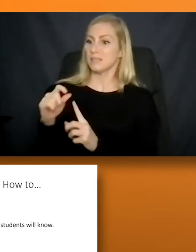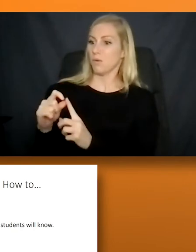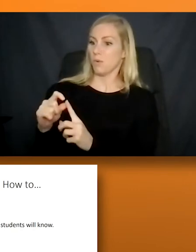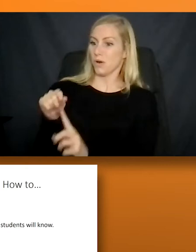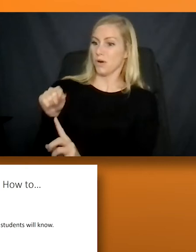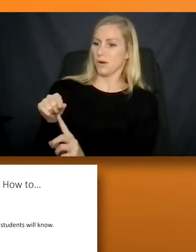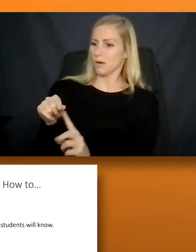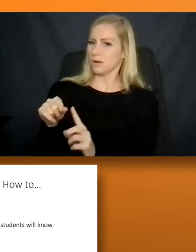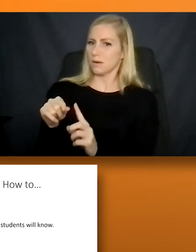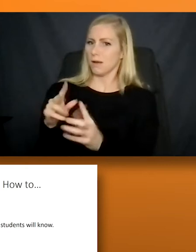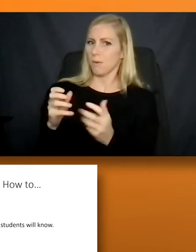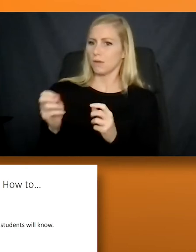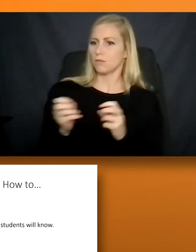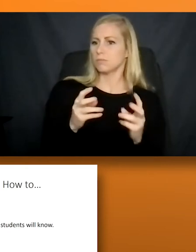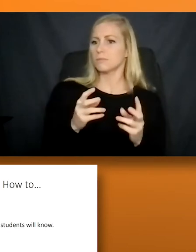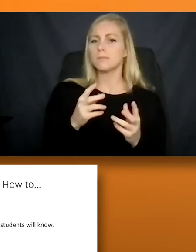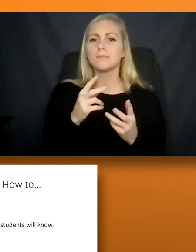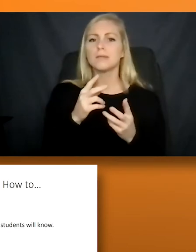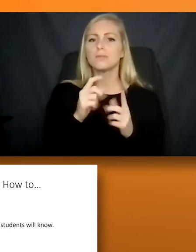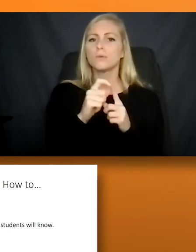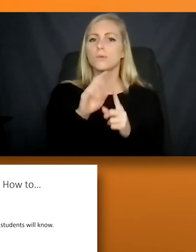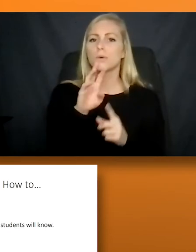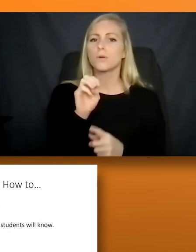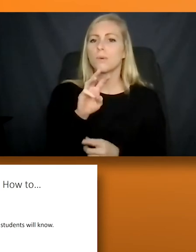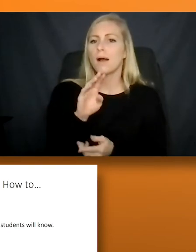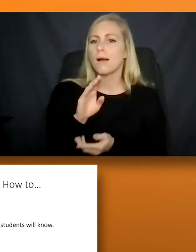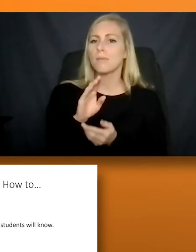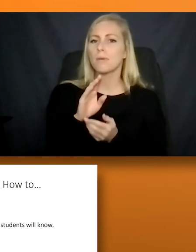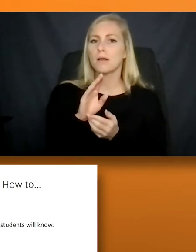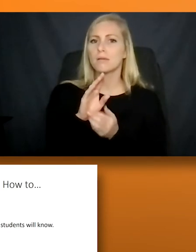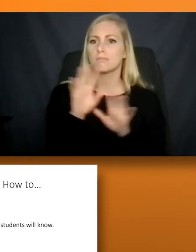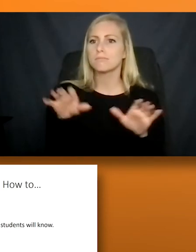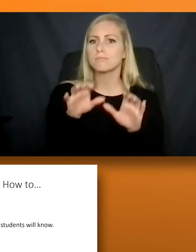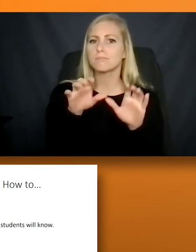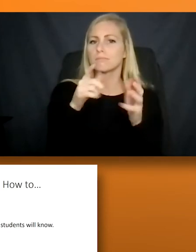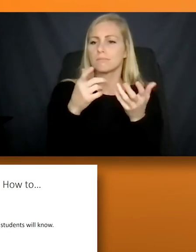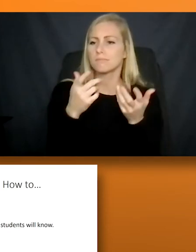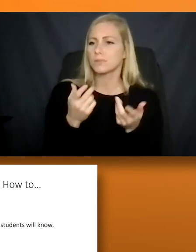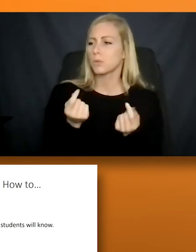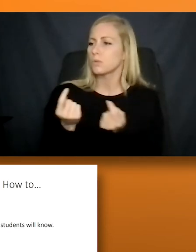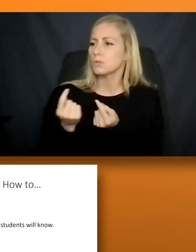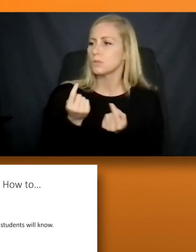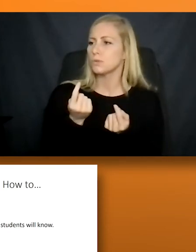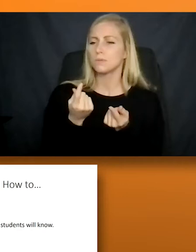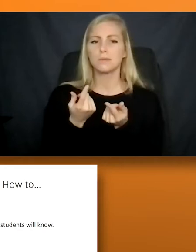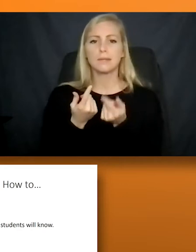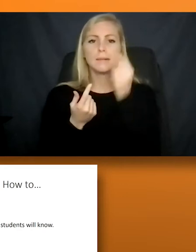then this is how I do that thing. And then once you complete that graphic organizer,